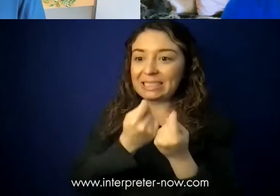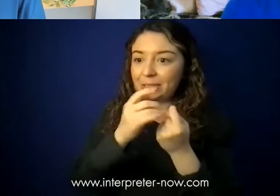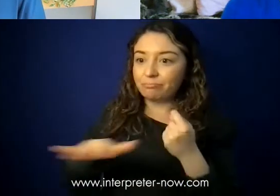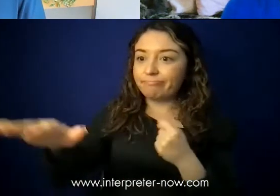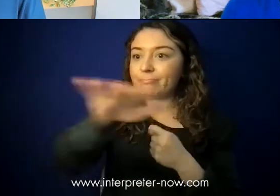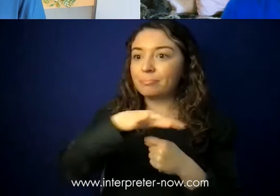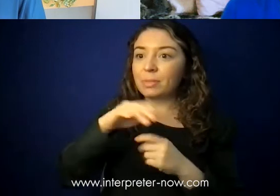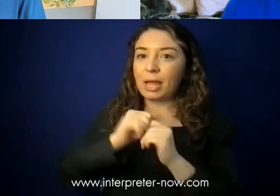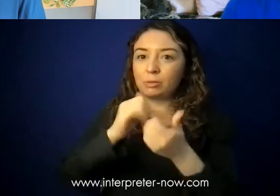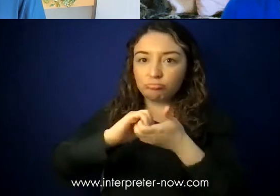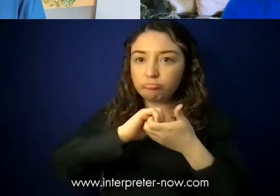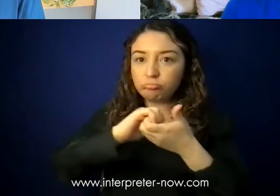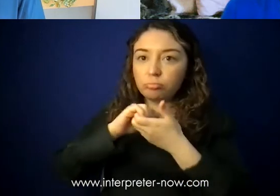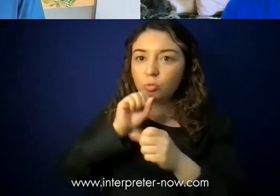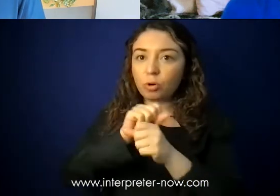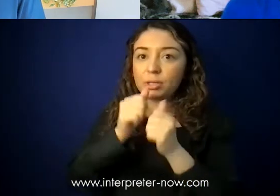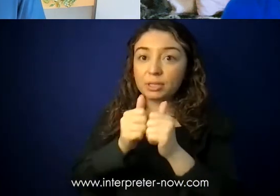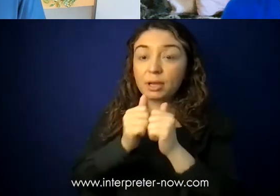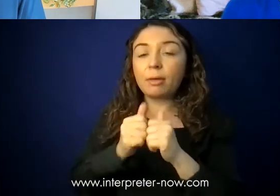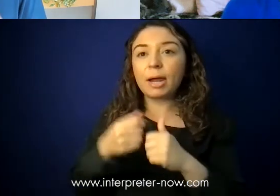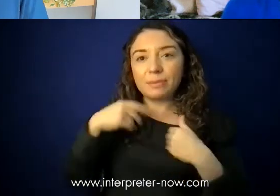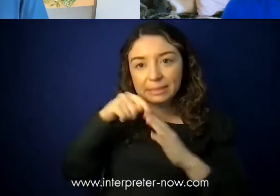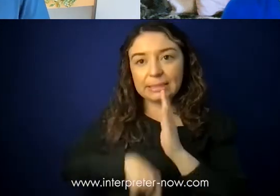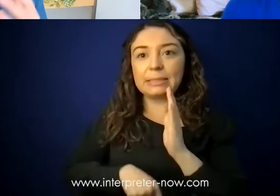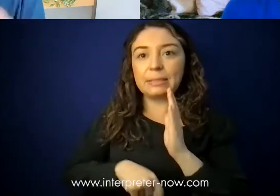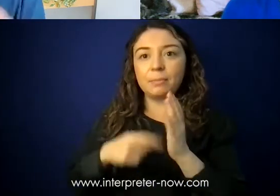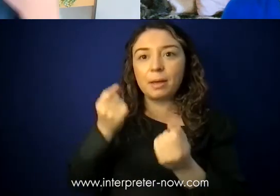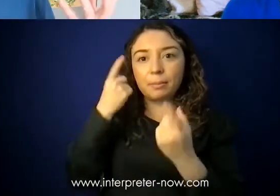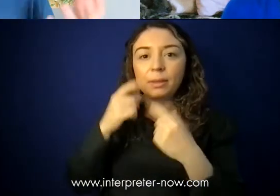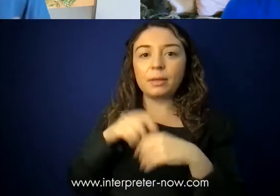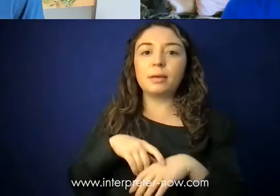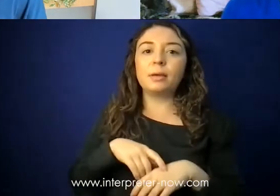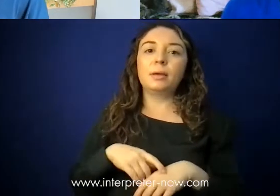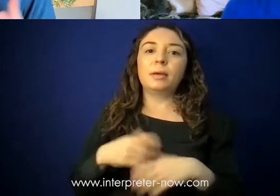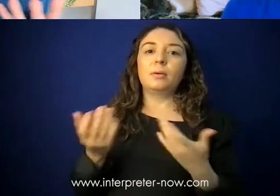together with deeper empathy. Of course, that leads to innovation and all kinds of things.